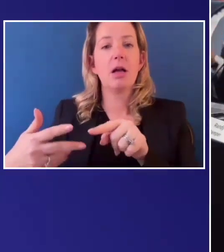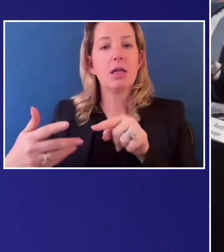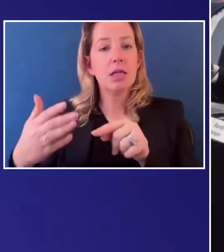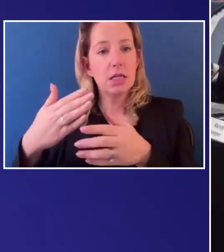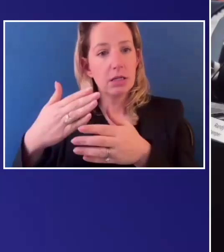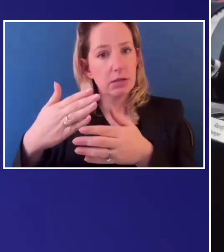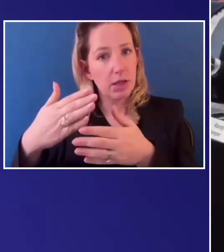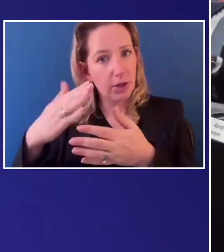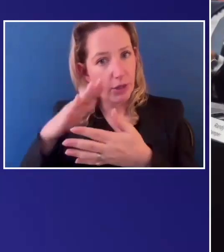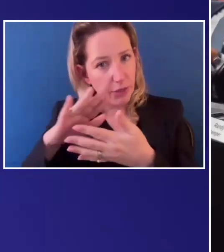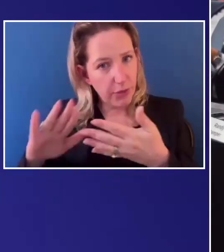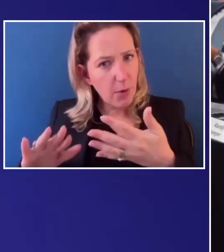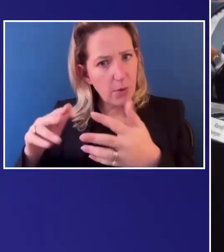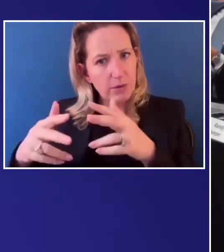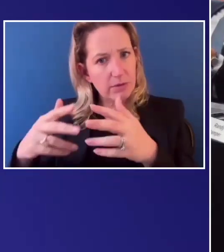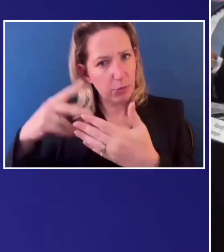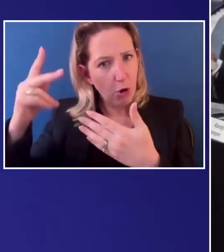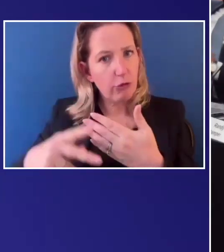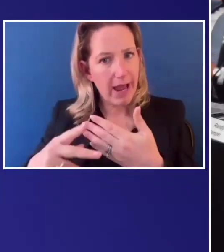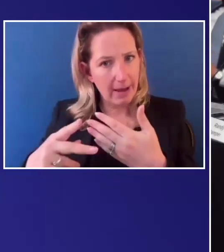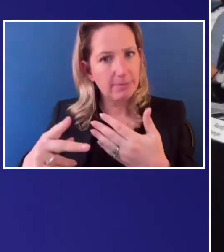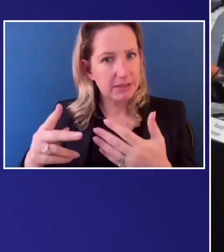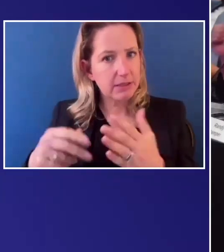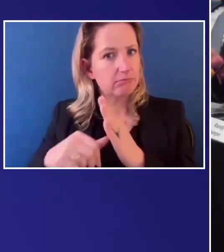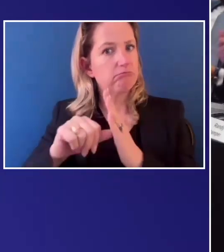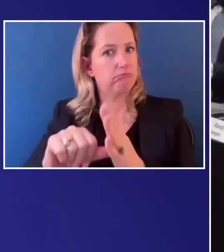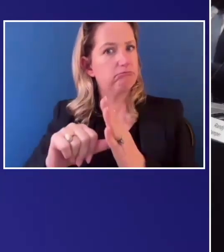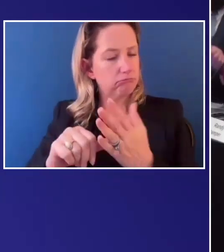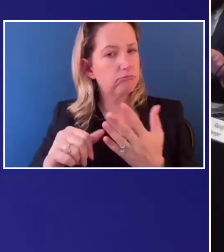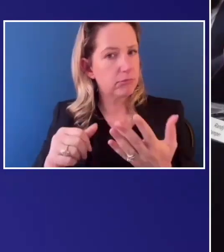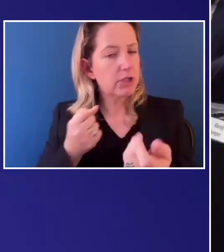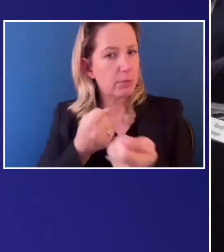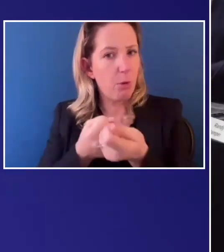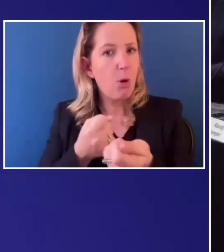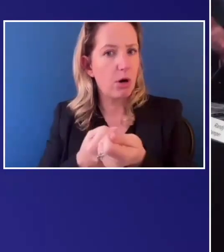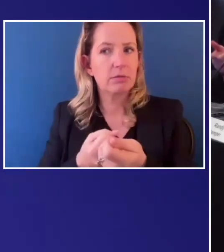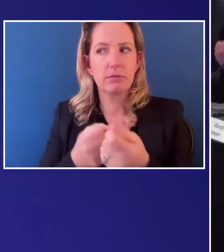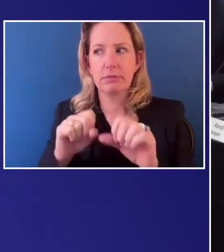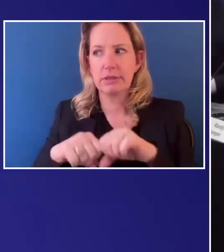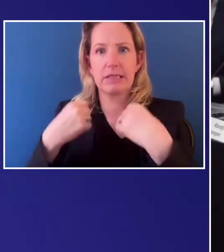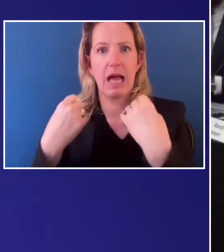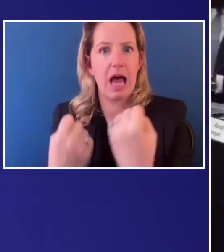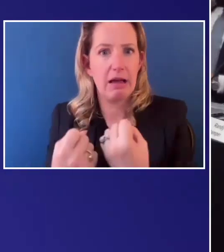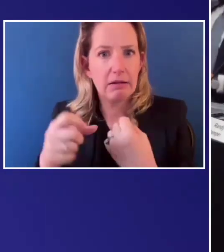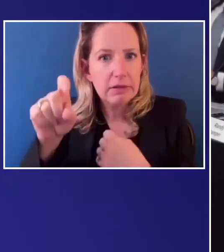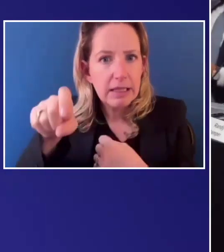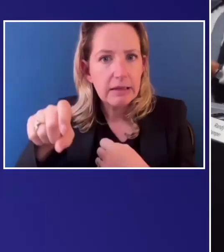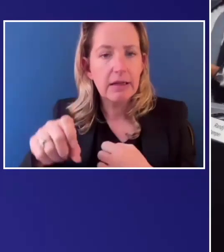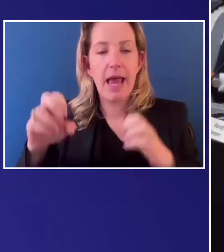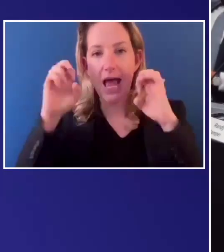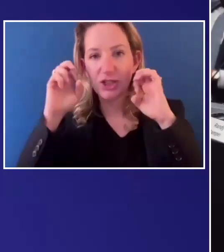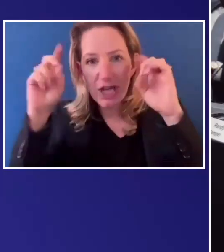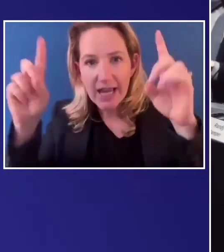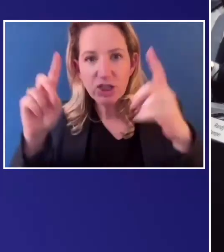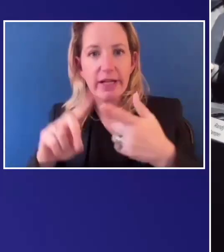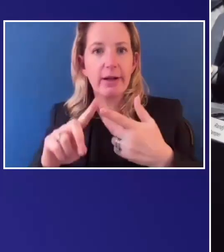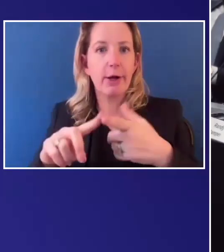need that -- whether that's early childhood education, allied health,